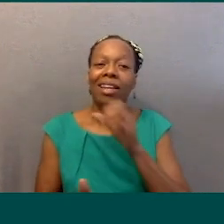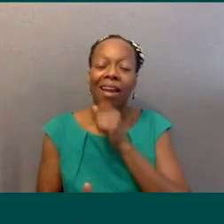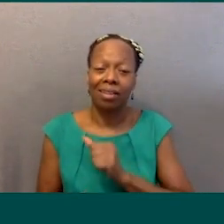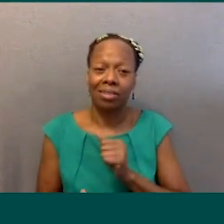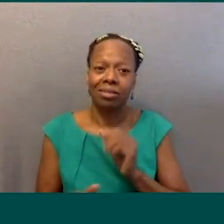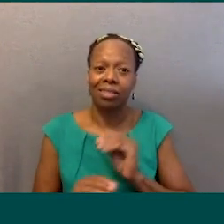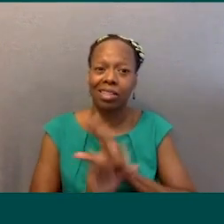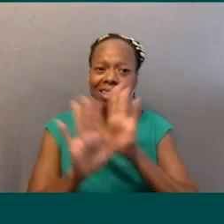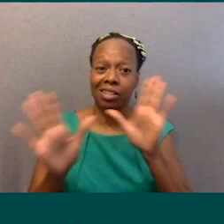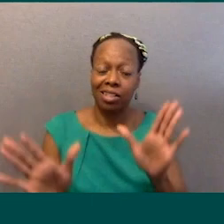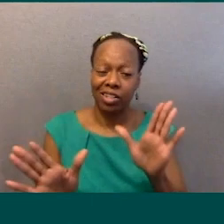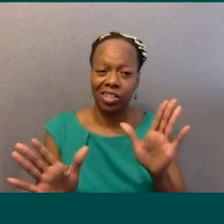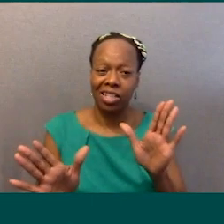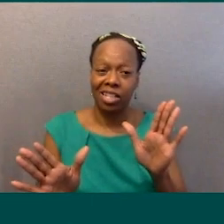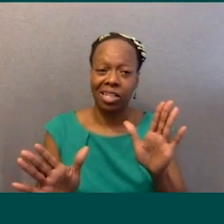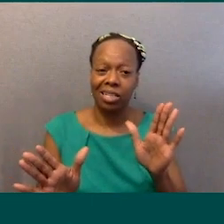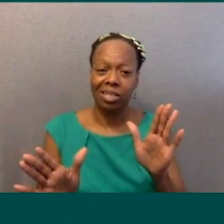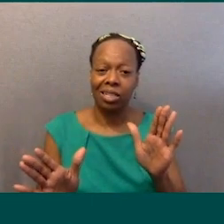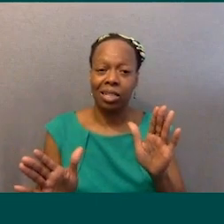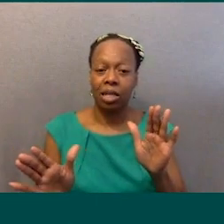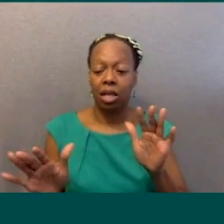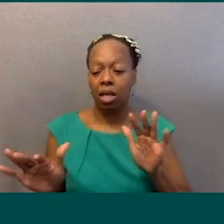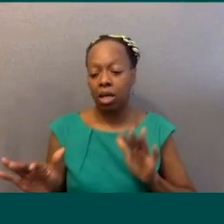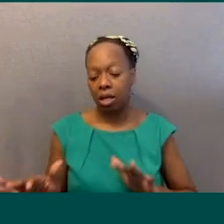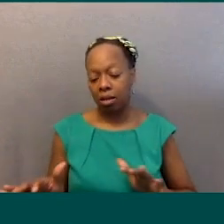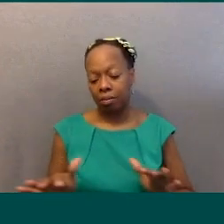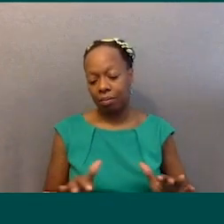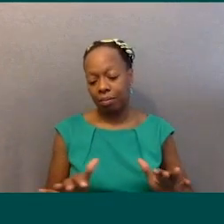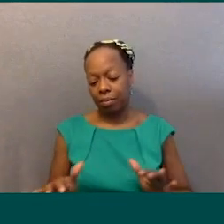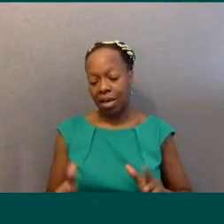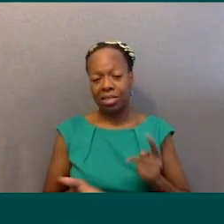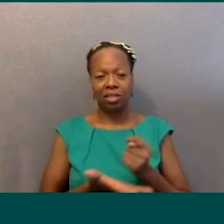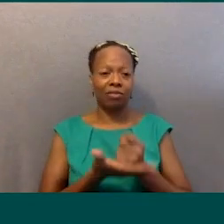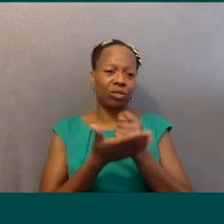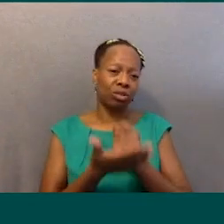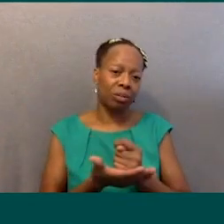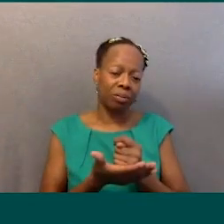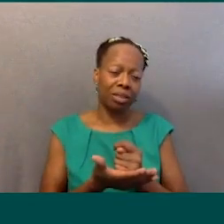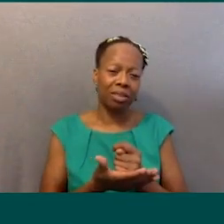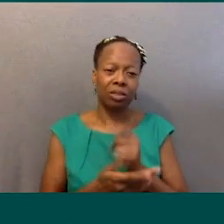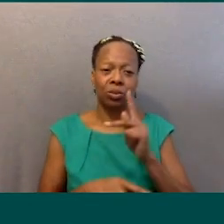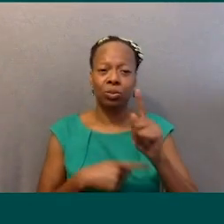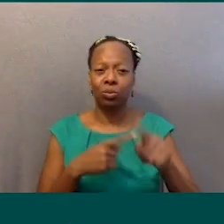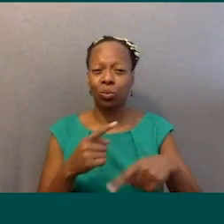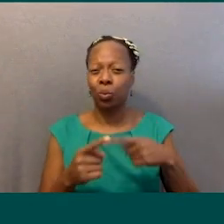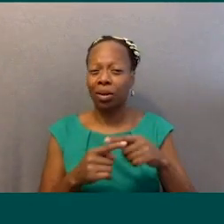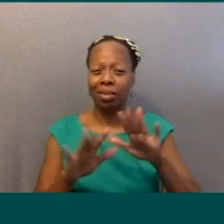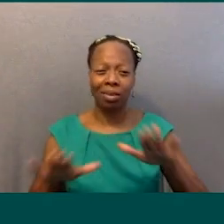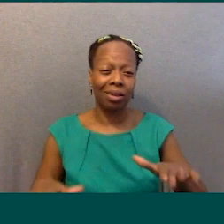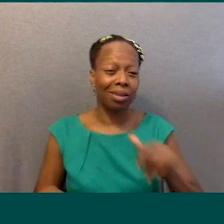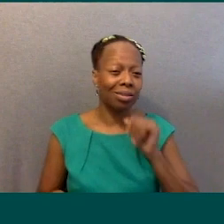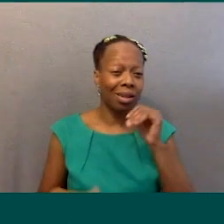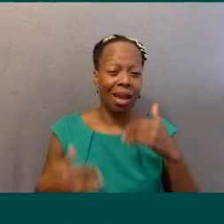Obviously passive treatments in children that are not having fun and not being involved in what they're doing,